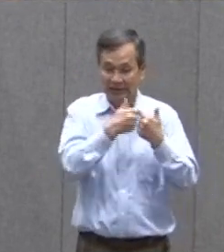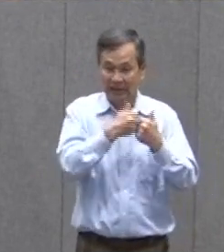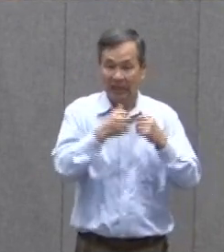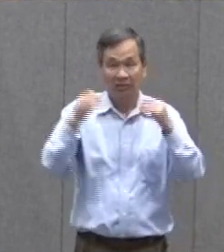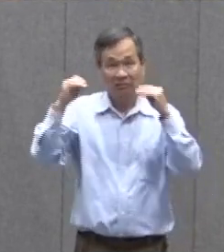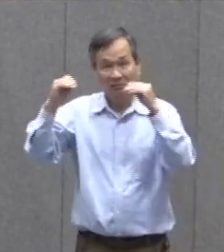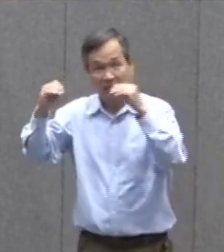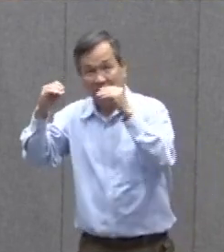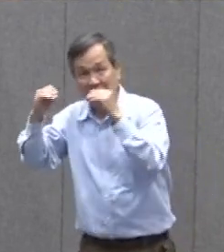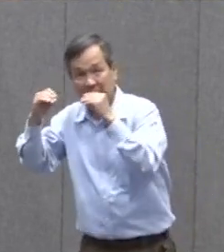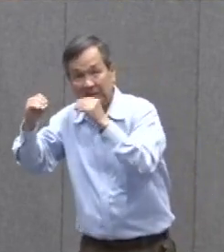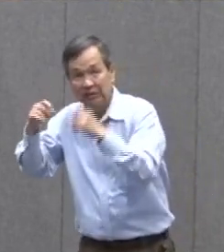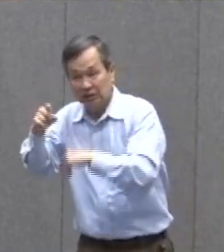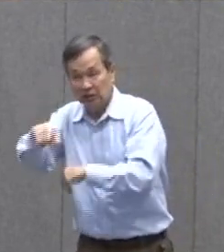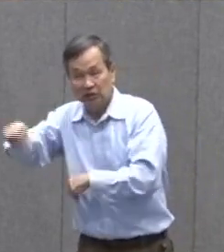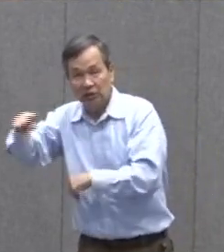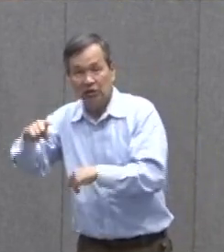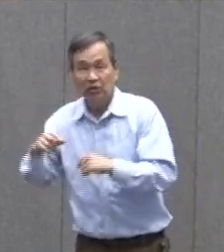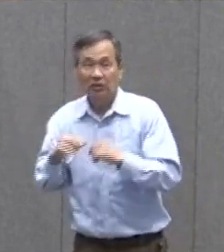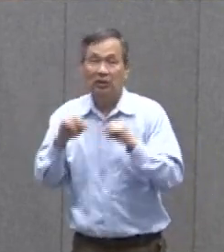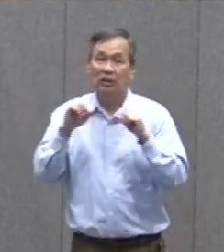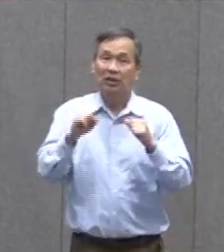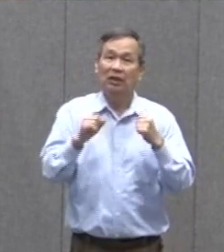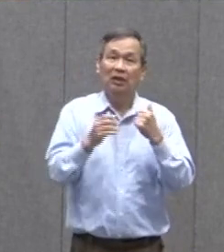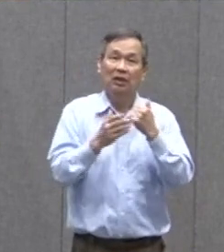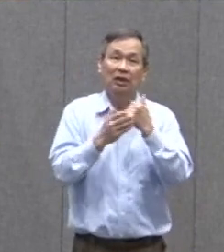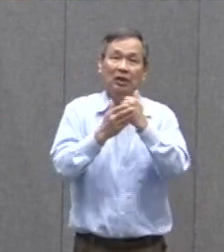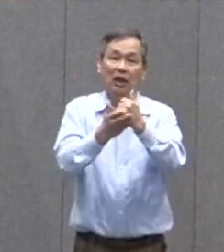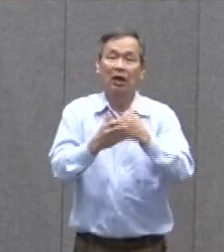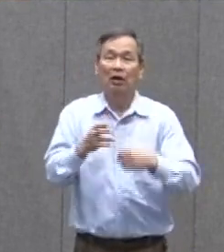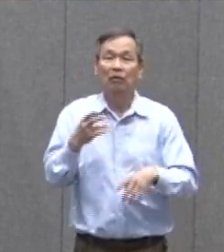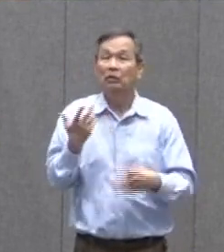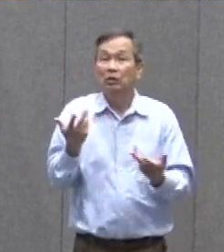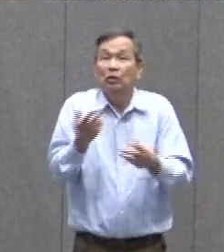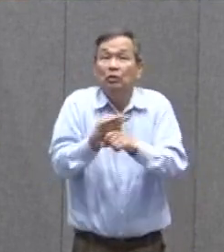that you're learning in our show, maybe using your puppets to be the teacher